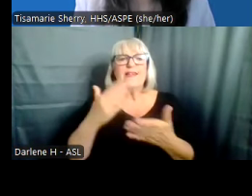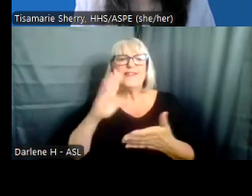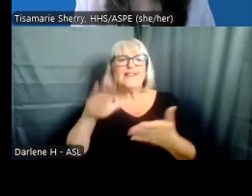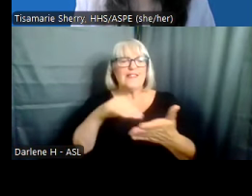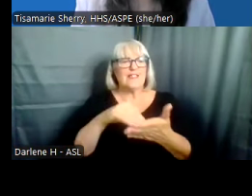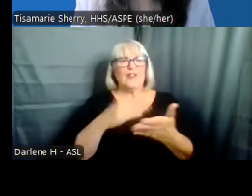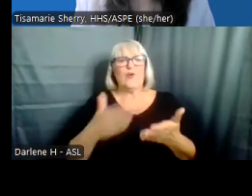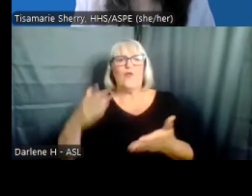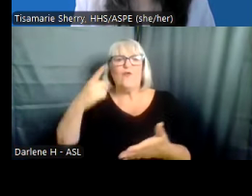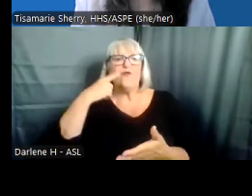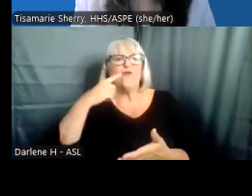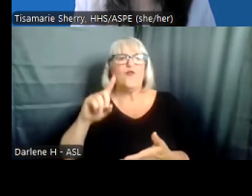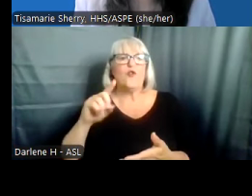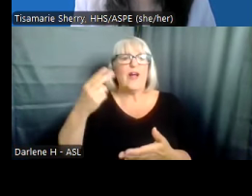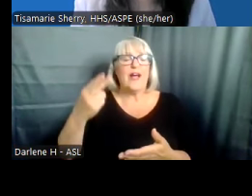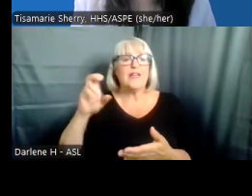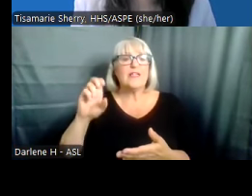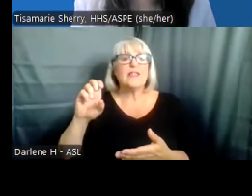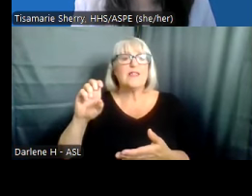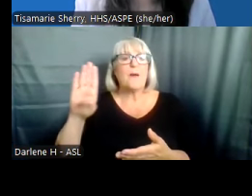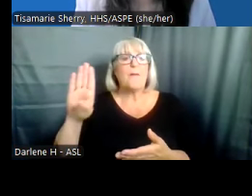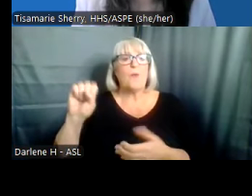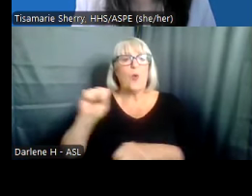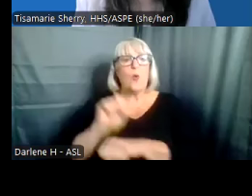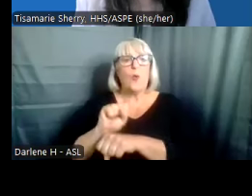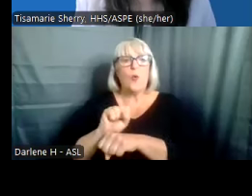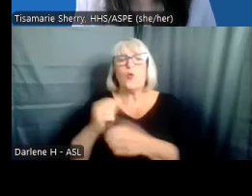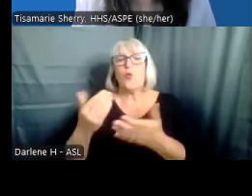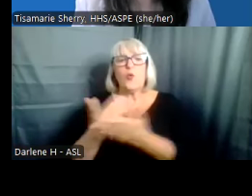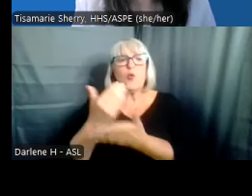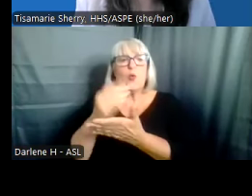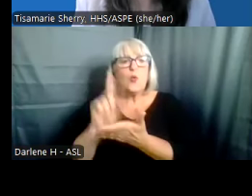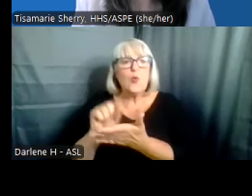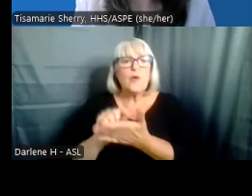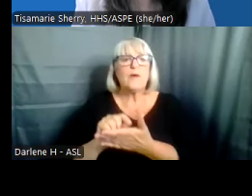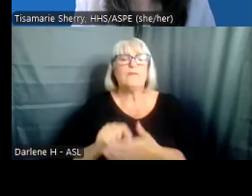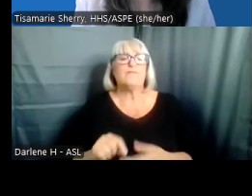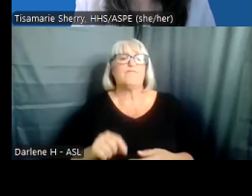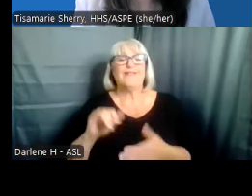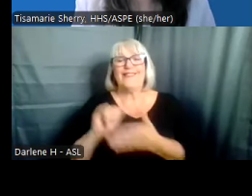new publications and updates from the field. On this website, our HCBS Forward Work Group